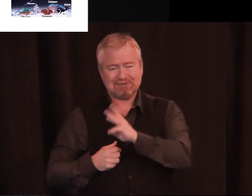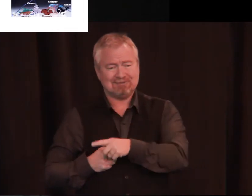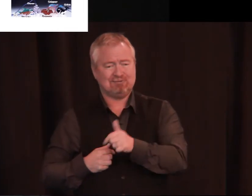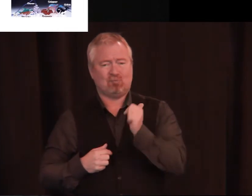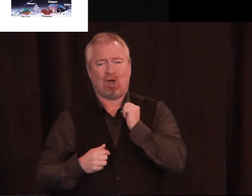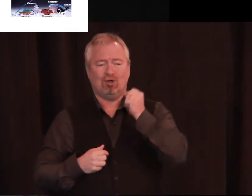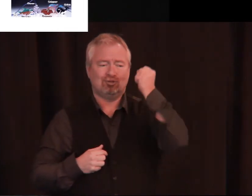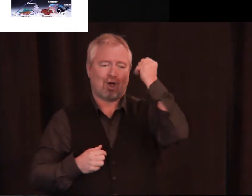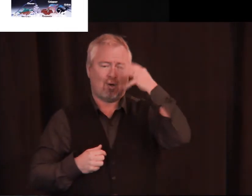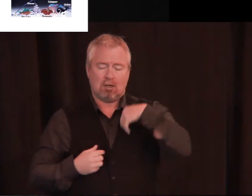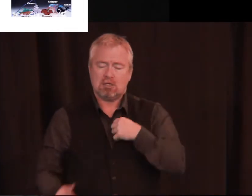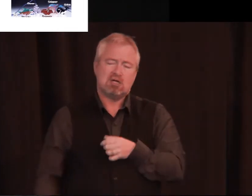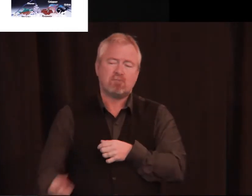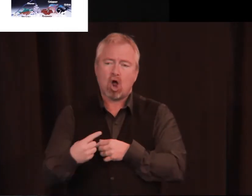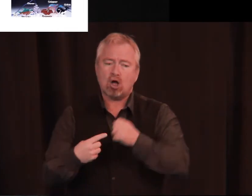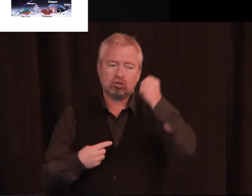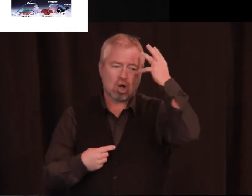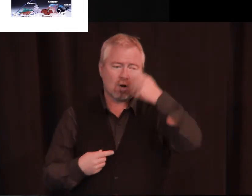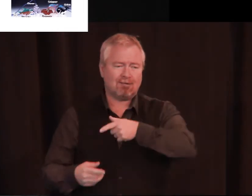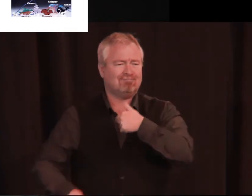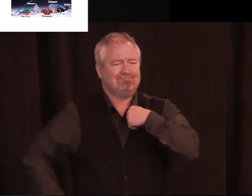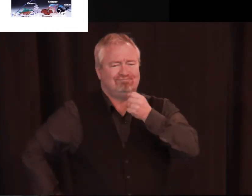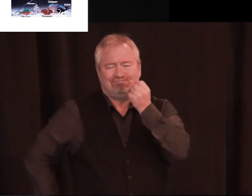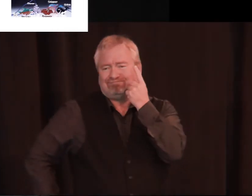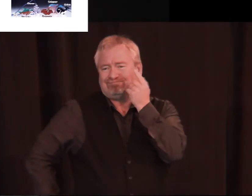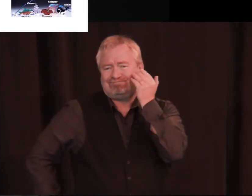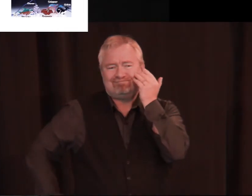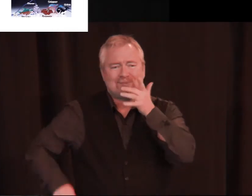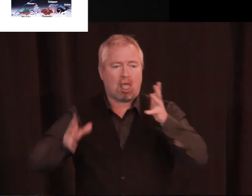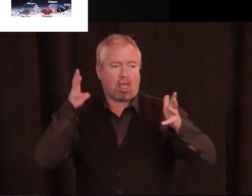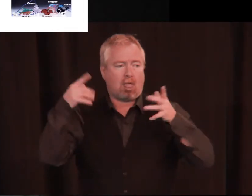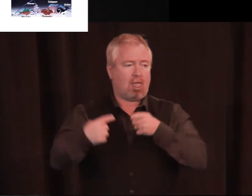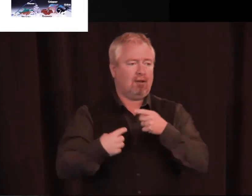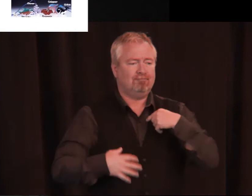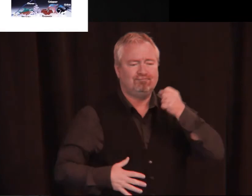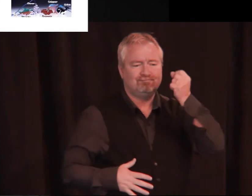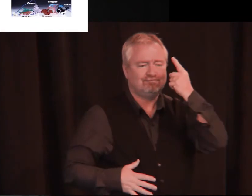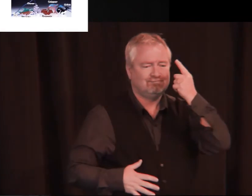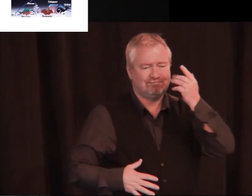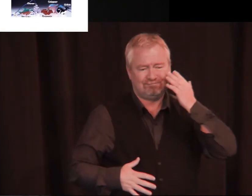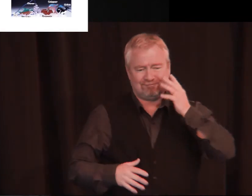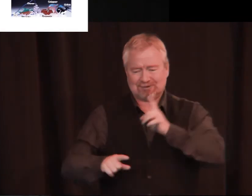So I know how hard this is for families to get your child to cooperate with you because